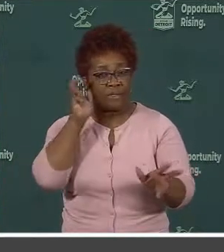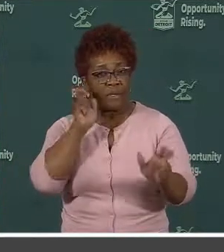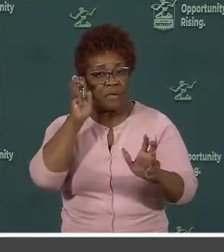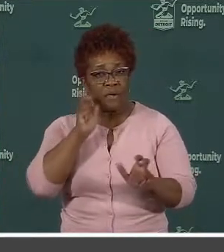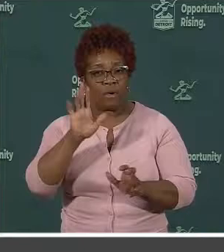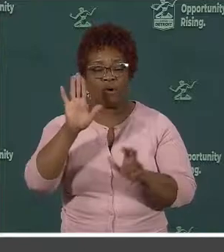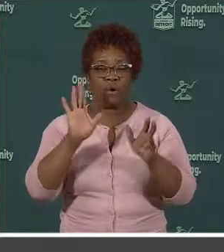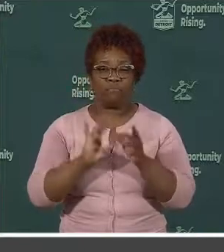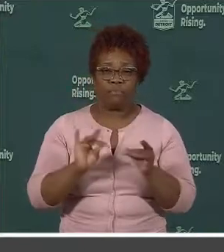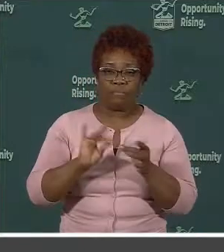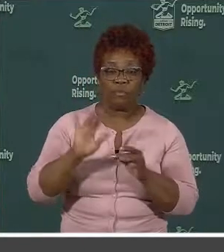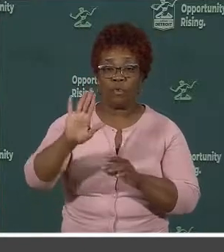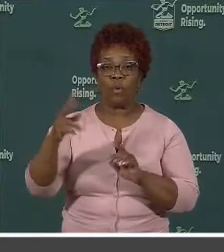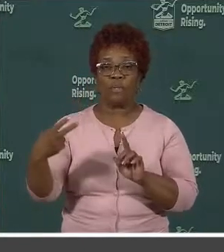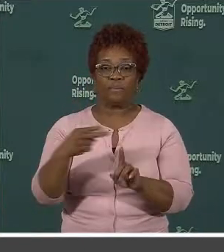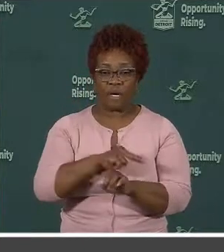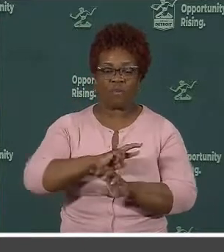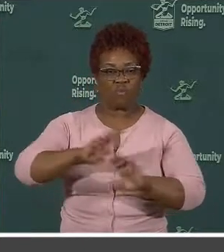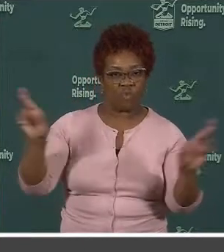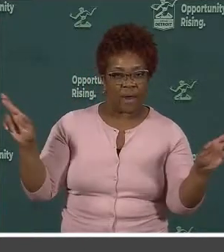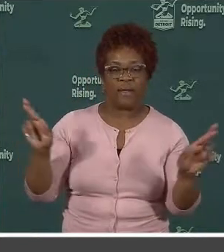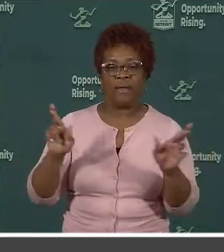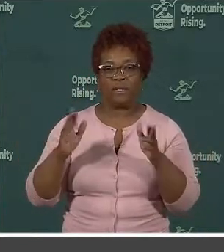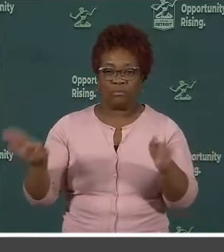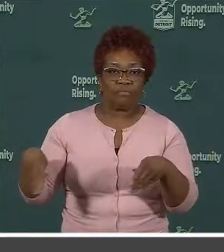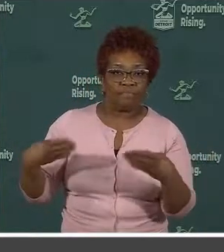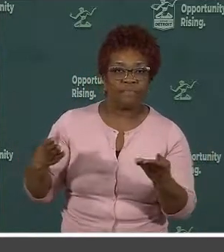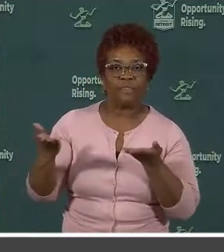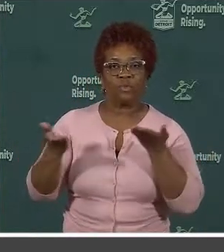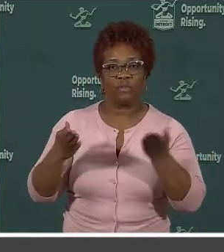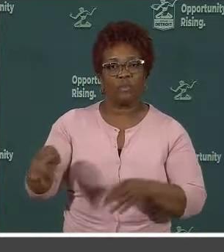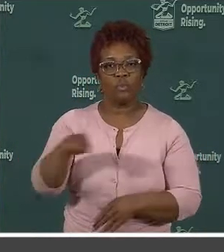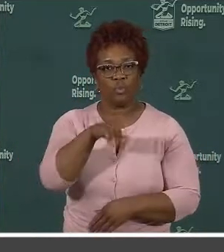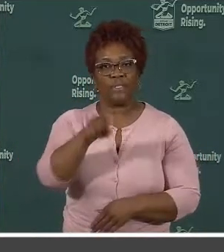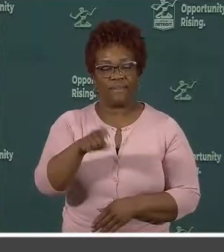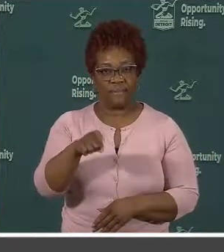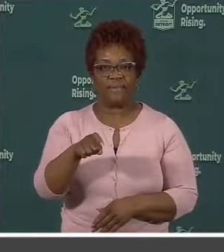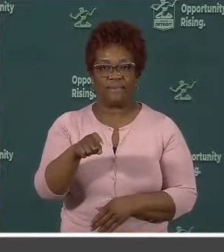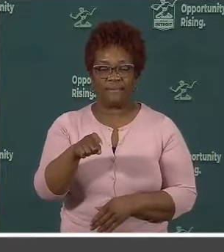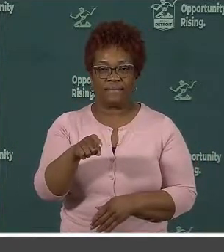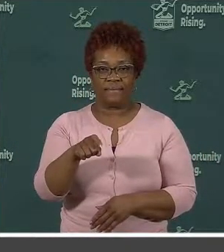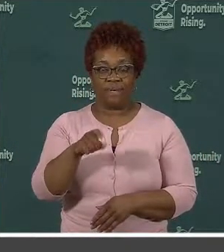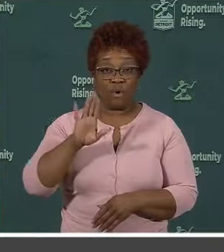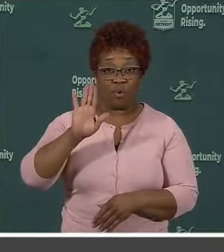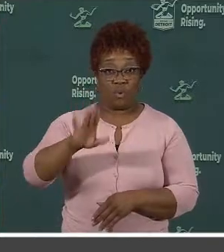SERVICES YOU NEED REST ASSURED YOUR DESTINY AND PURPOSE IS